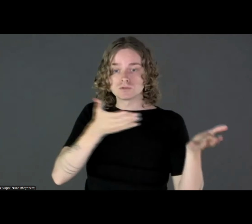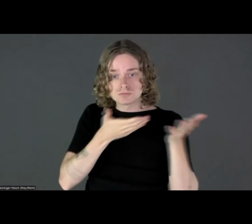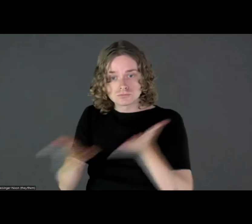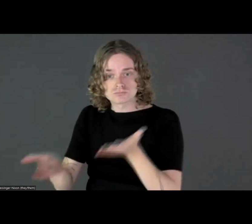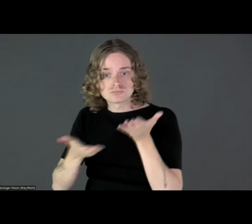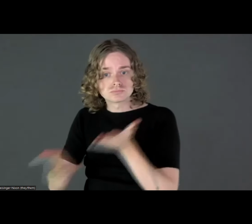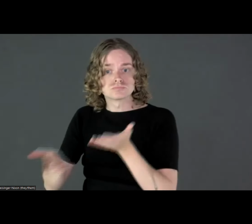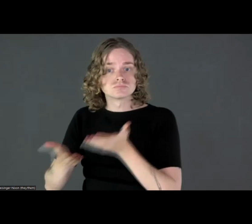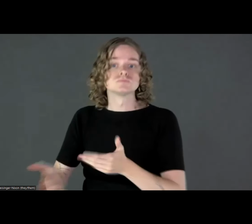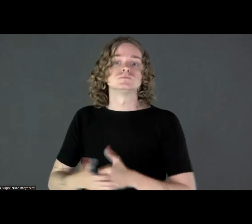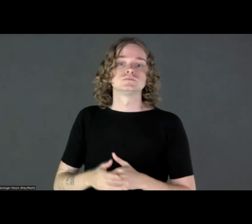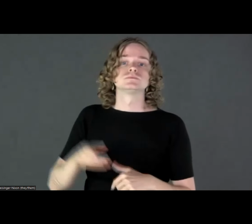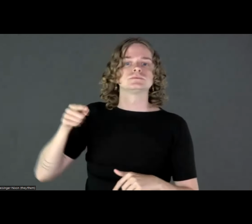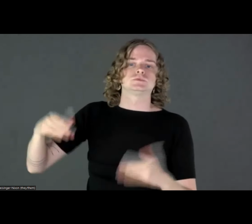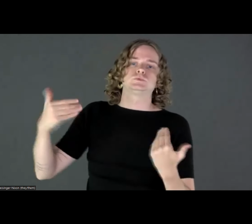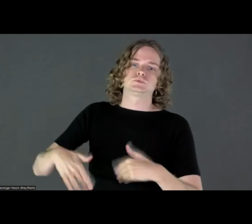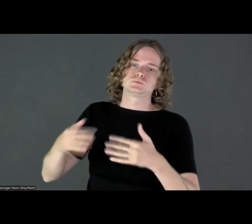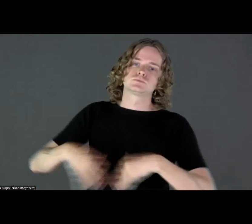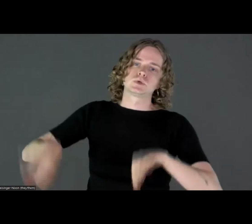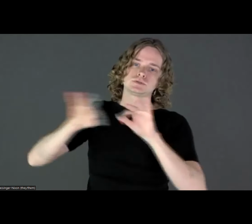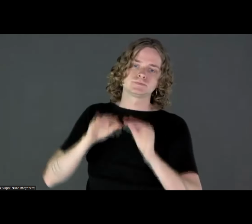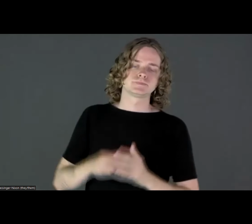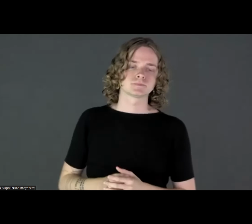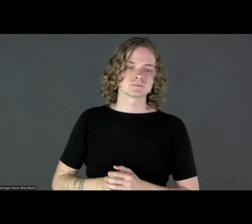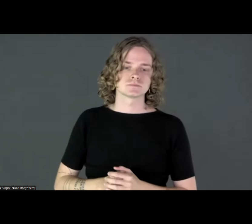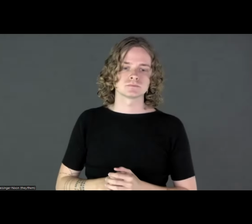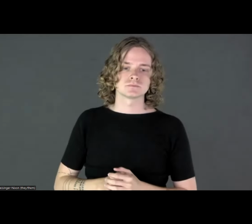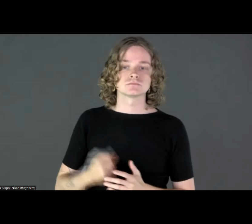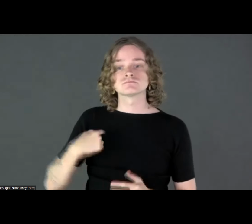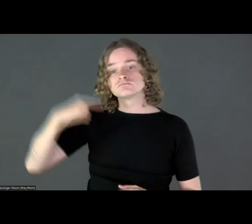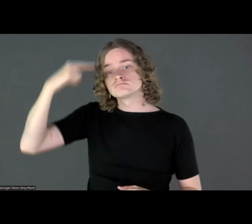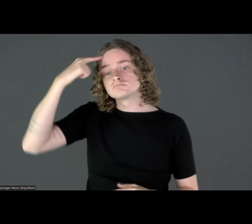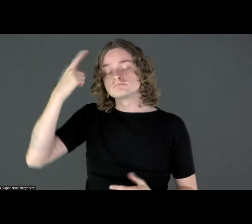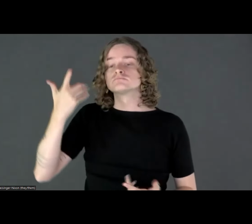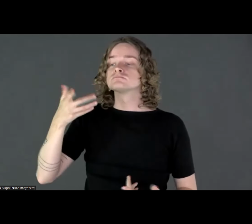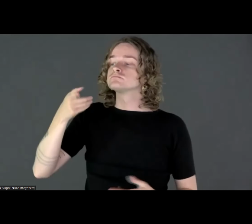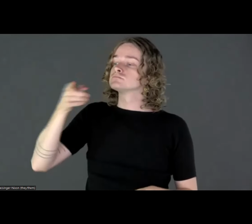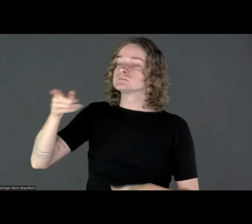I think the disability Working Group or age and disability Working Groups established